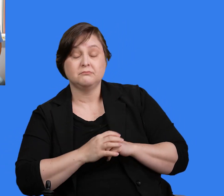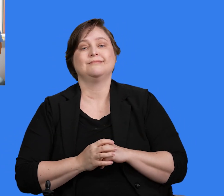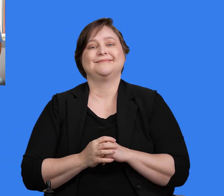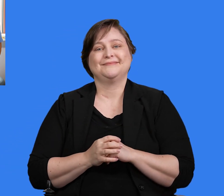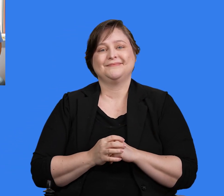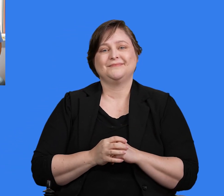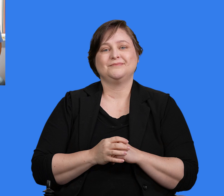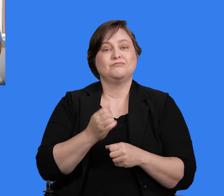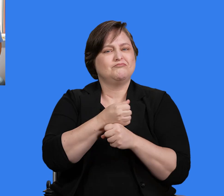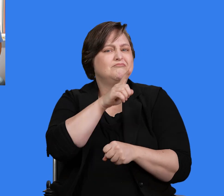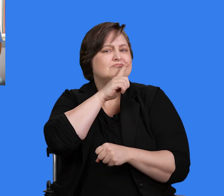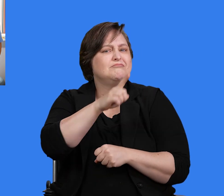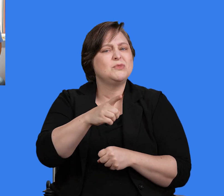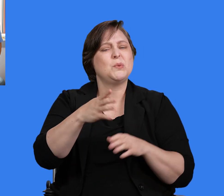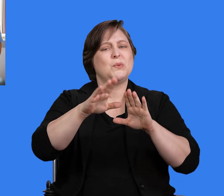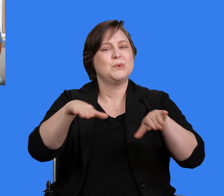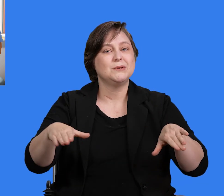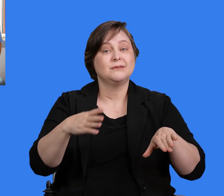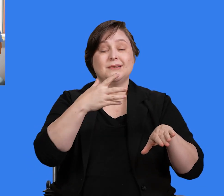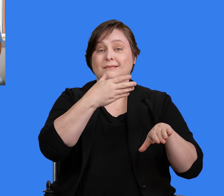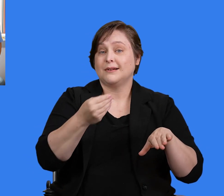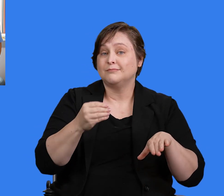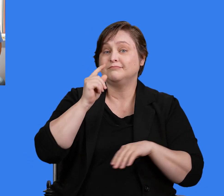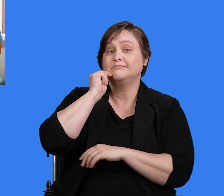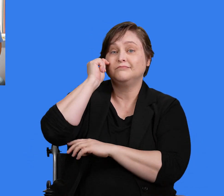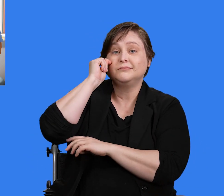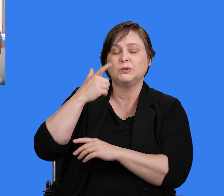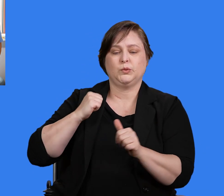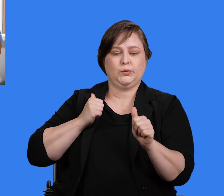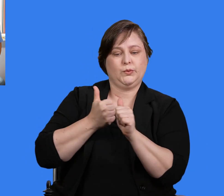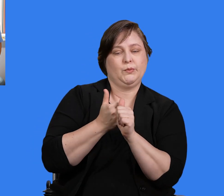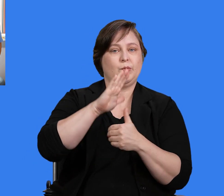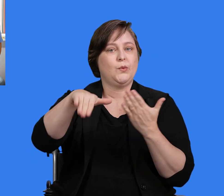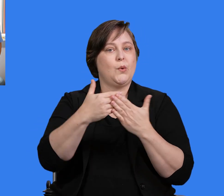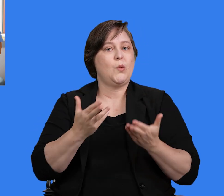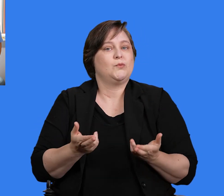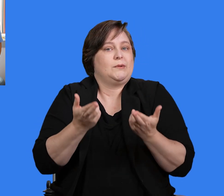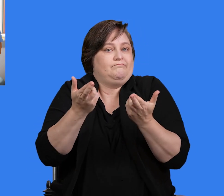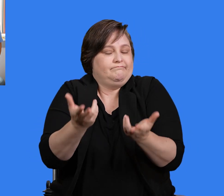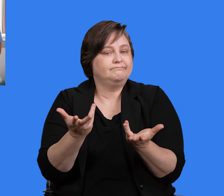Making sure that children and adolescents are up to date with all recommended vaccines